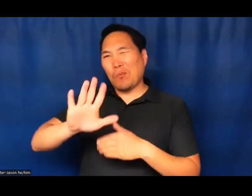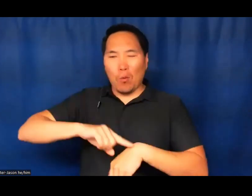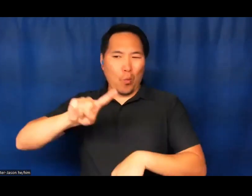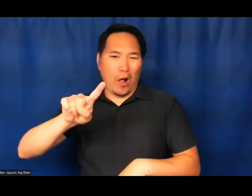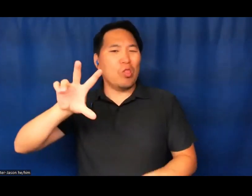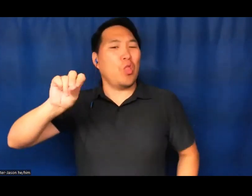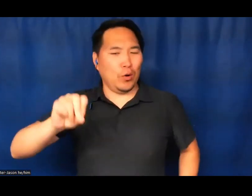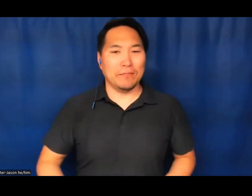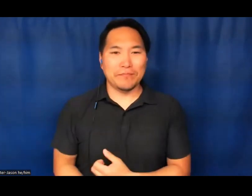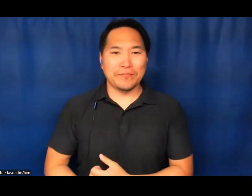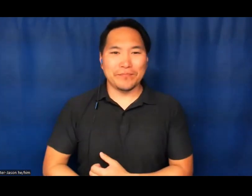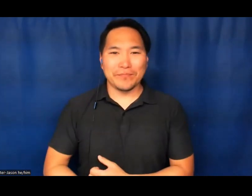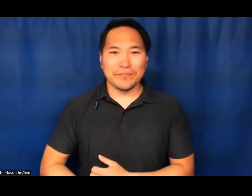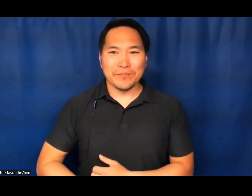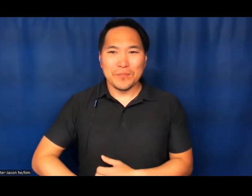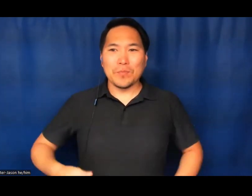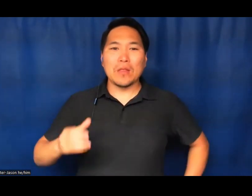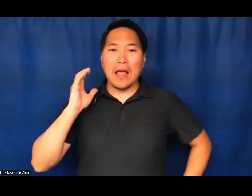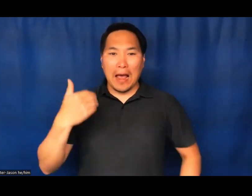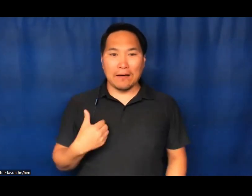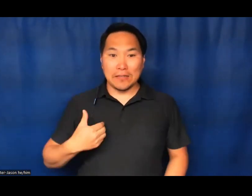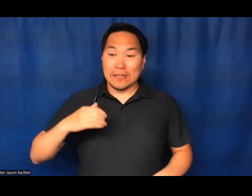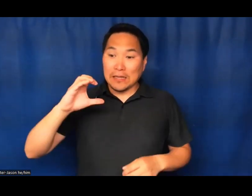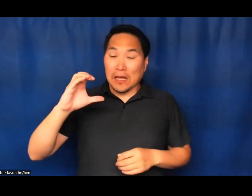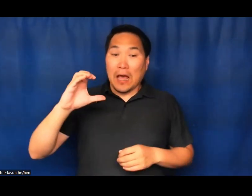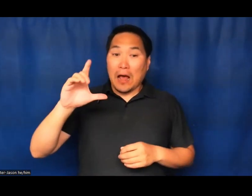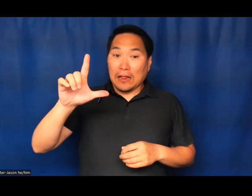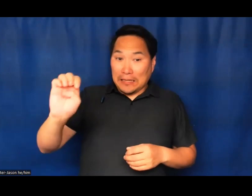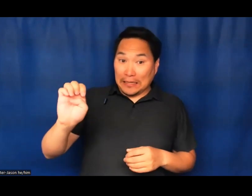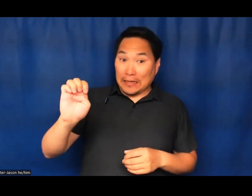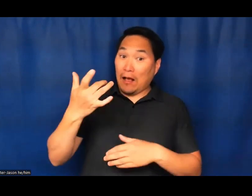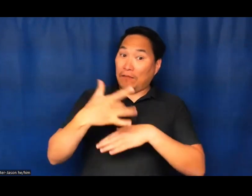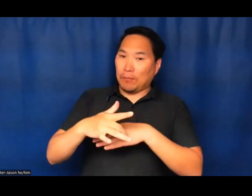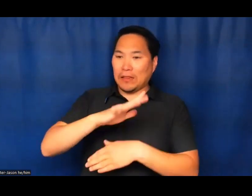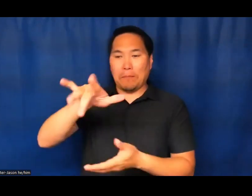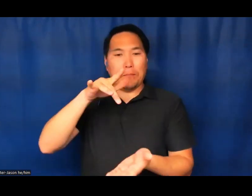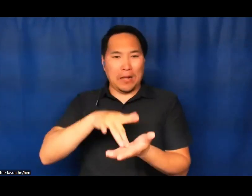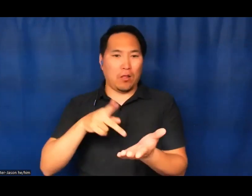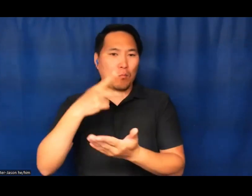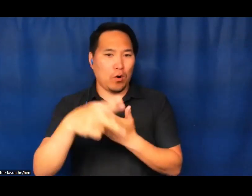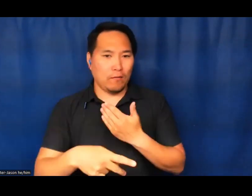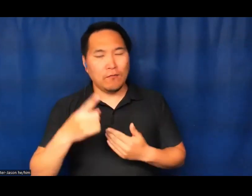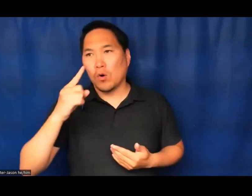There is CLE available during the midpoint of the program for CLE rules, I'm not allowed